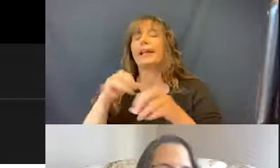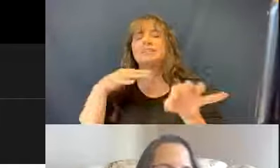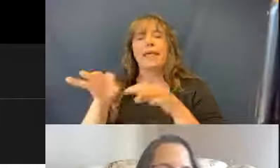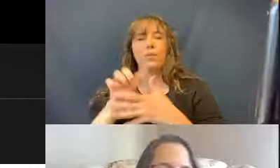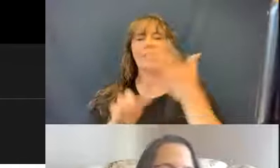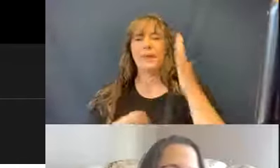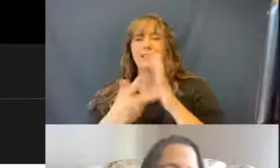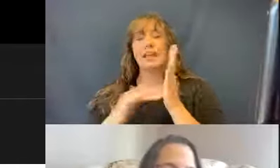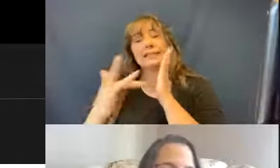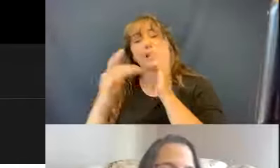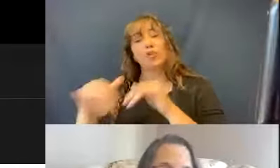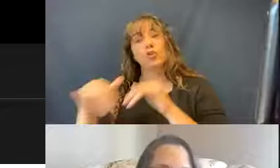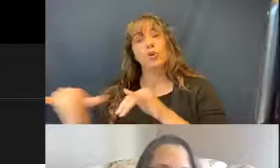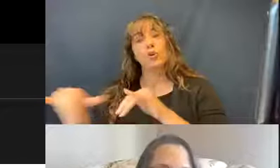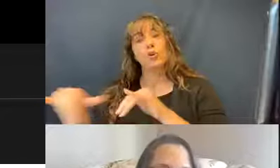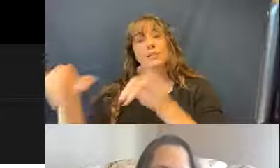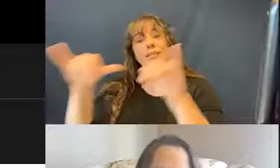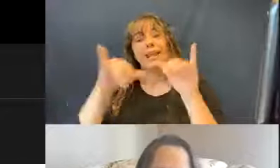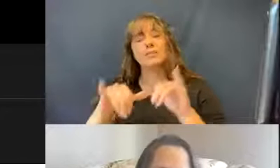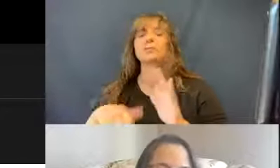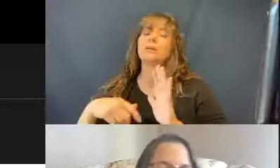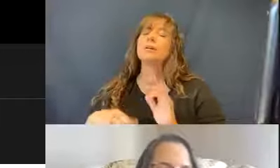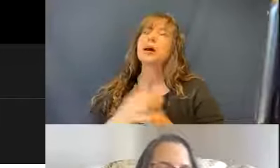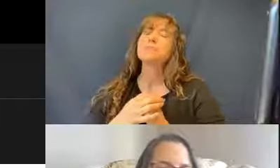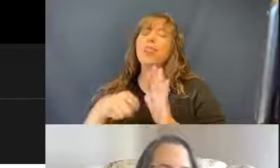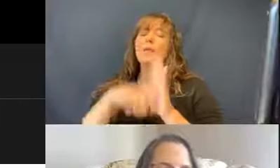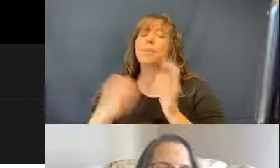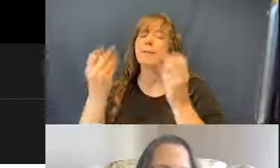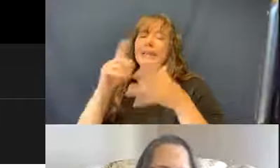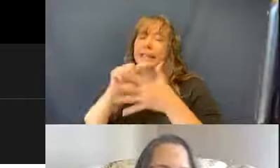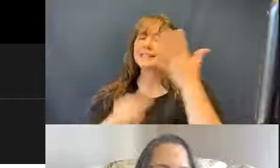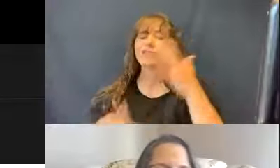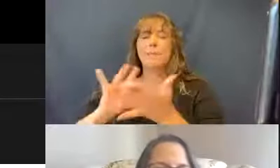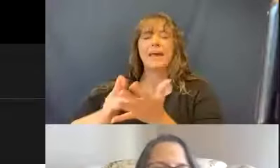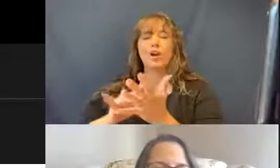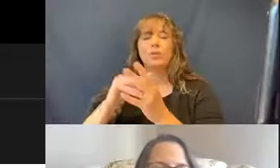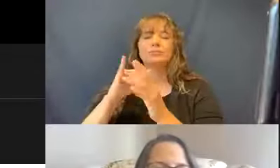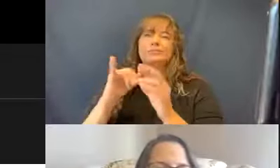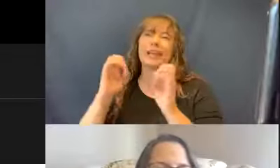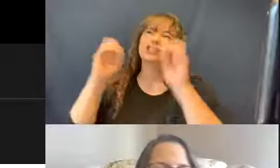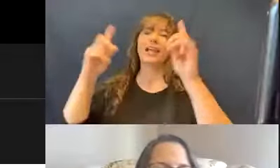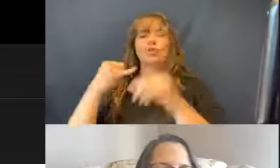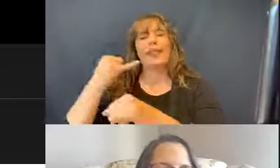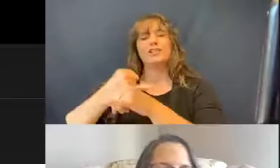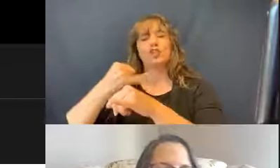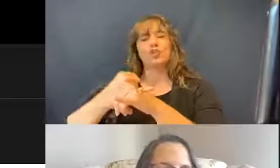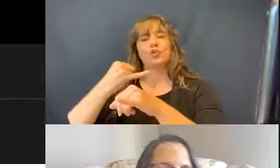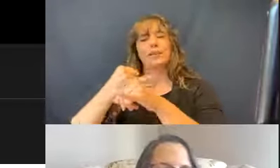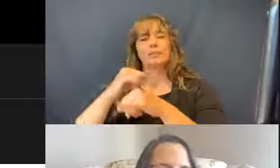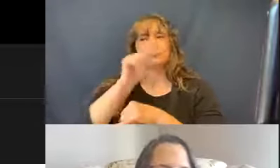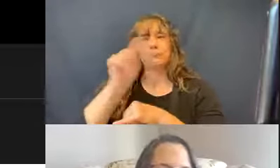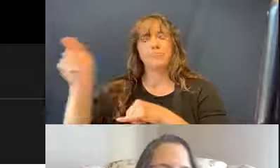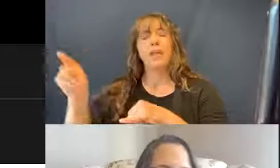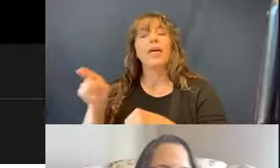by many medical educational institutions. And they are basically a student that comes